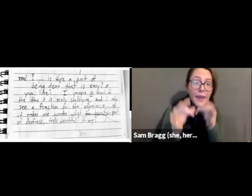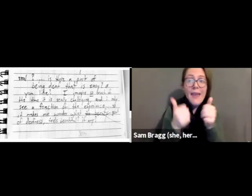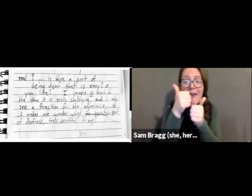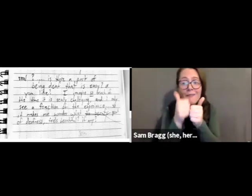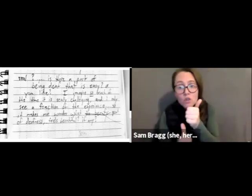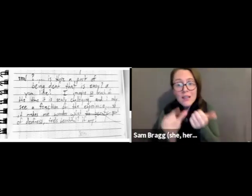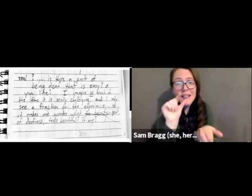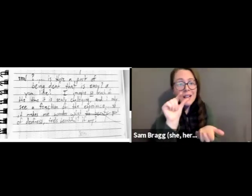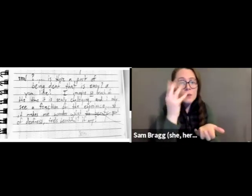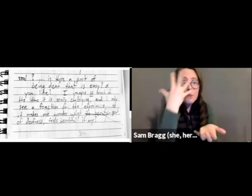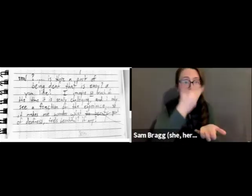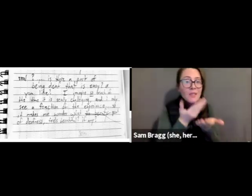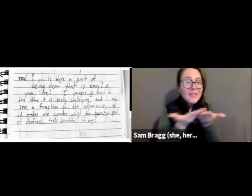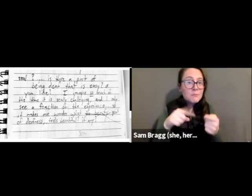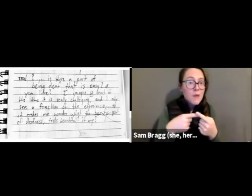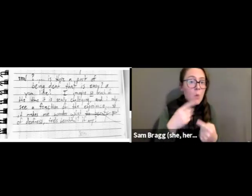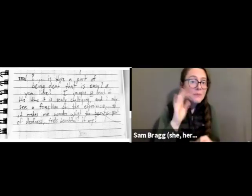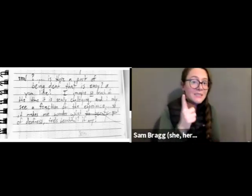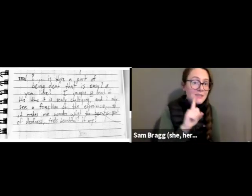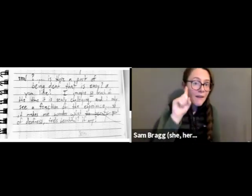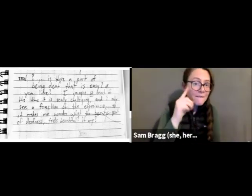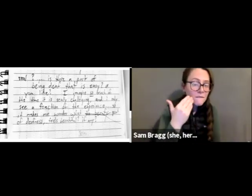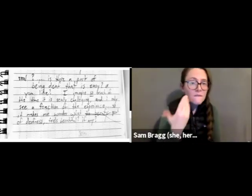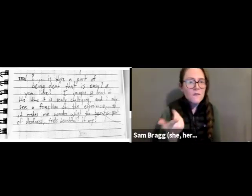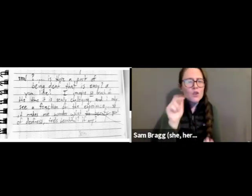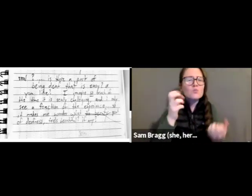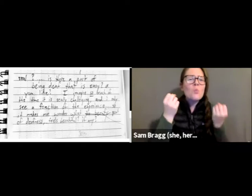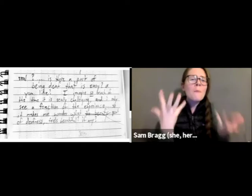Do we actually have to take the time to explain every little beautiful thing about what it means